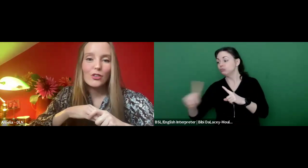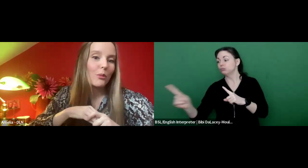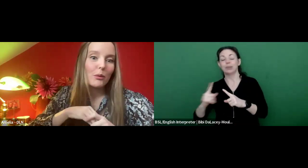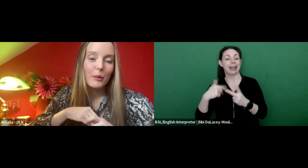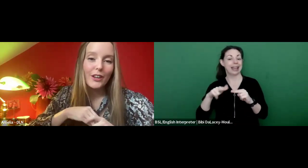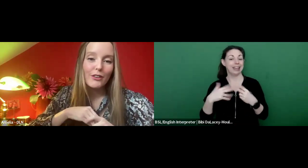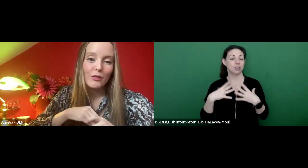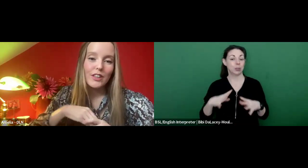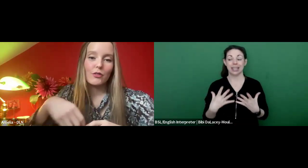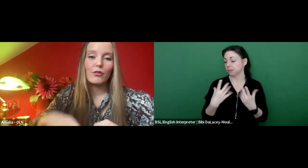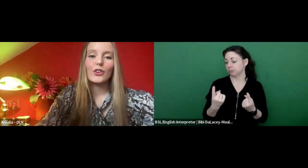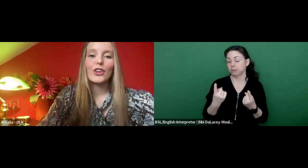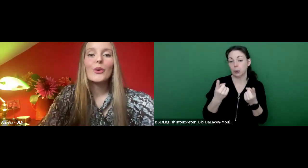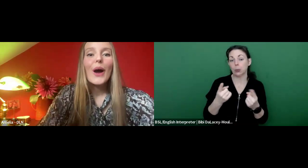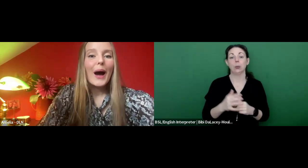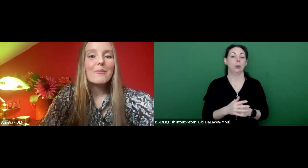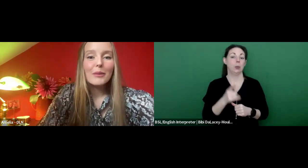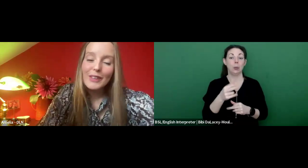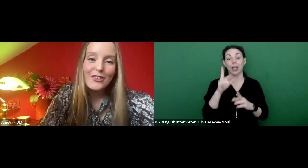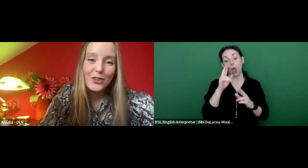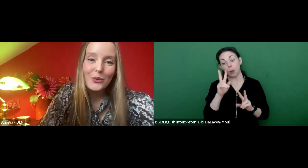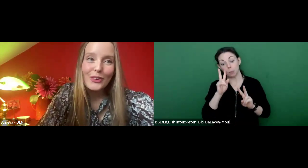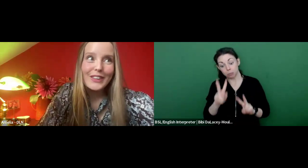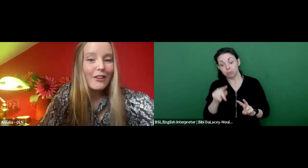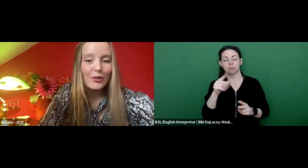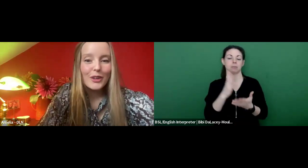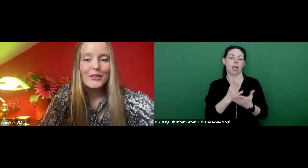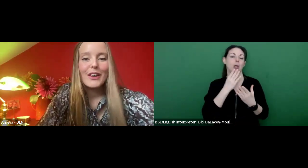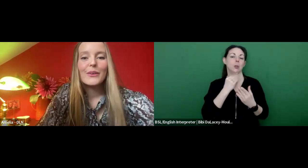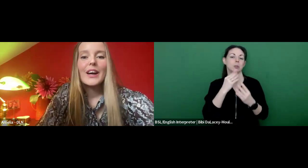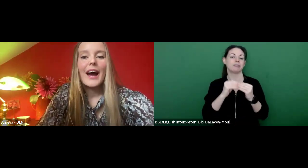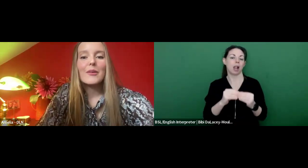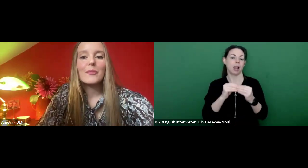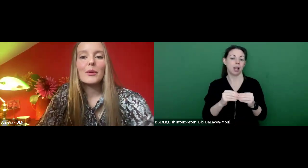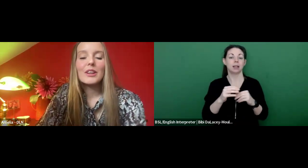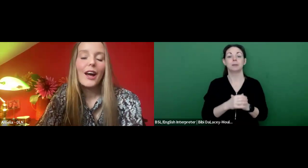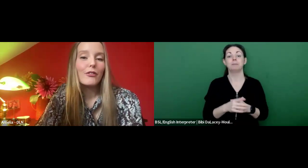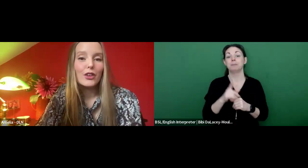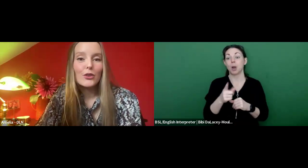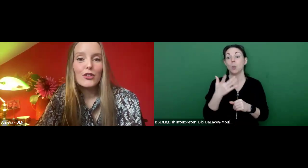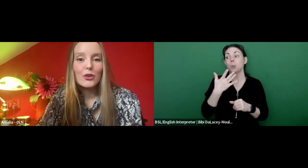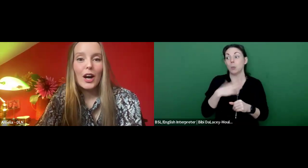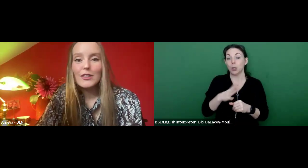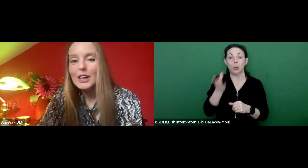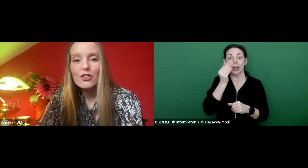we just hope it will be a useful session for you. But we really do want to hear from you, so we would love for you to ask